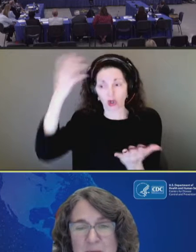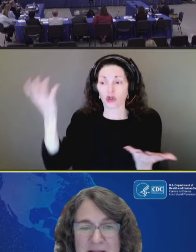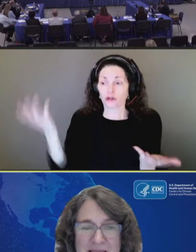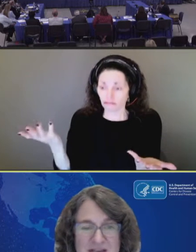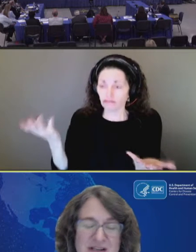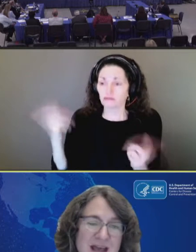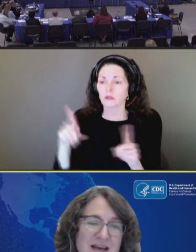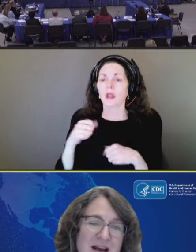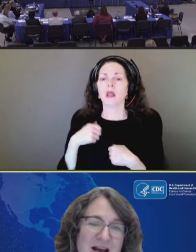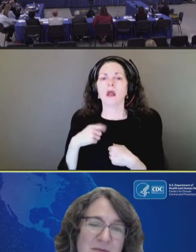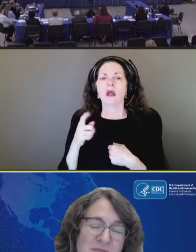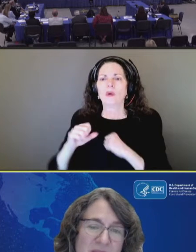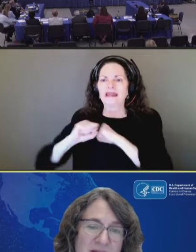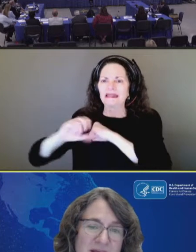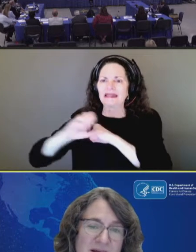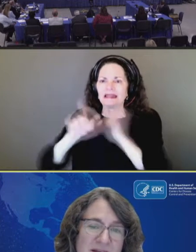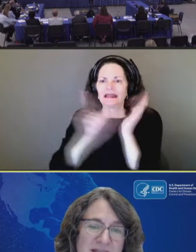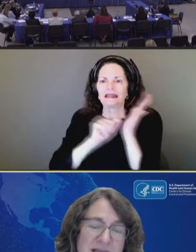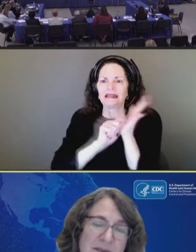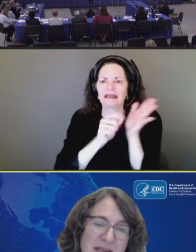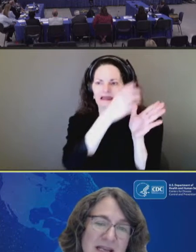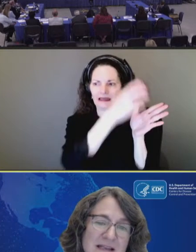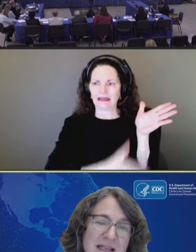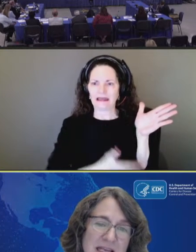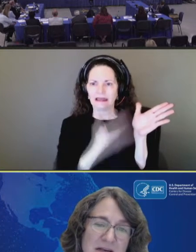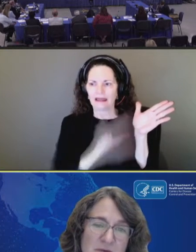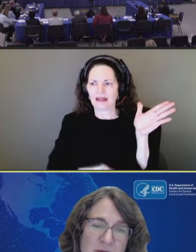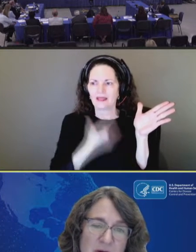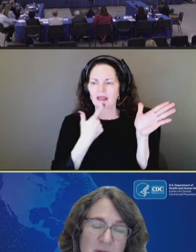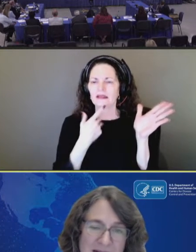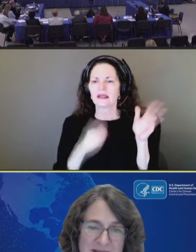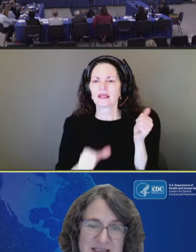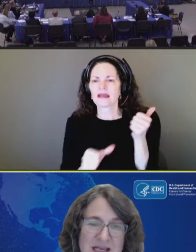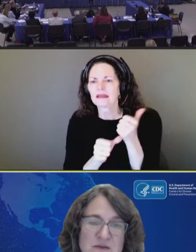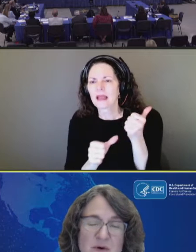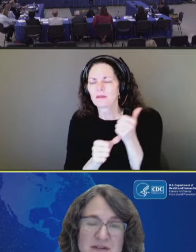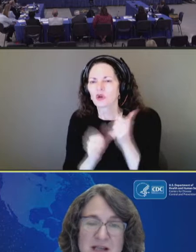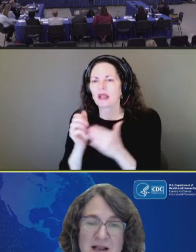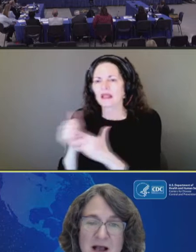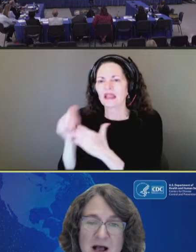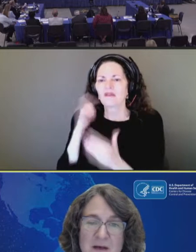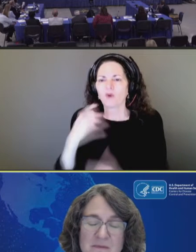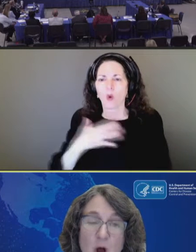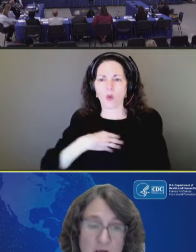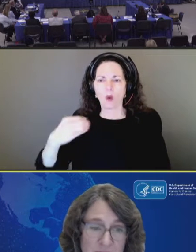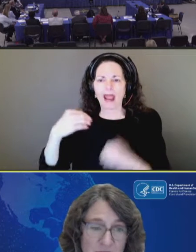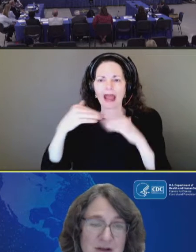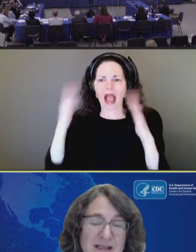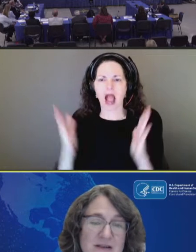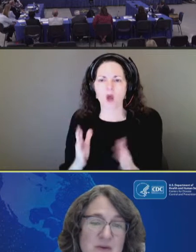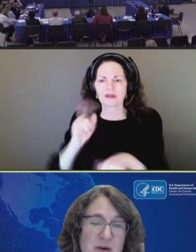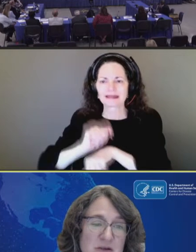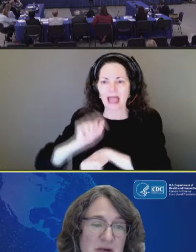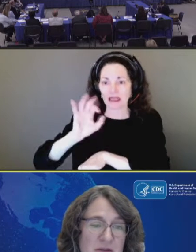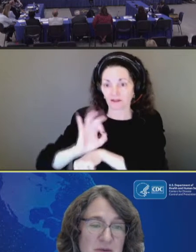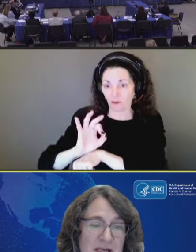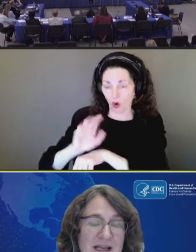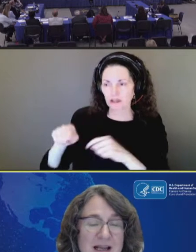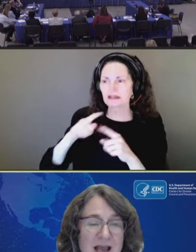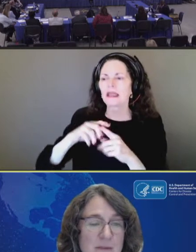in the publication that the deputy lead for the White House Task Force authored in 2023.